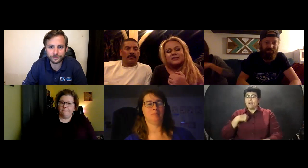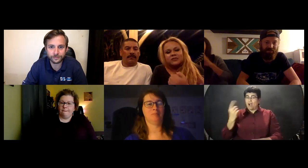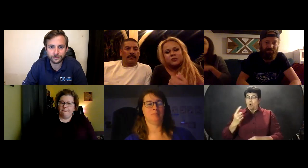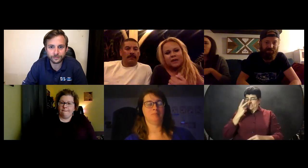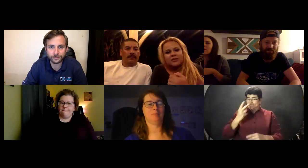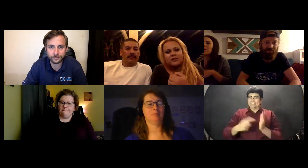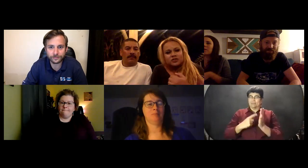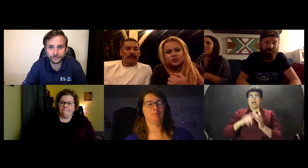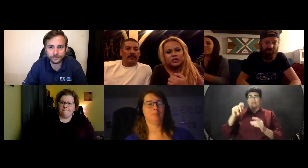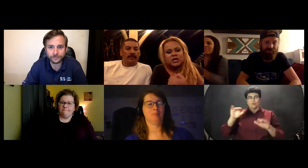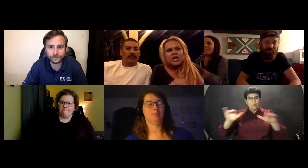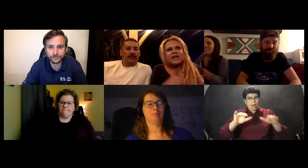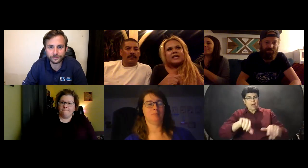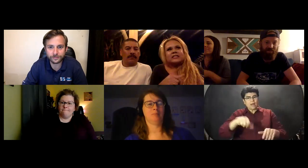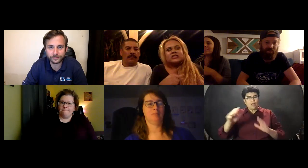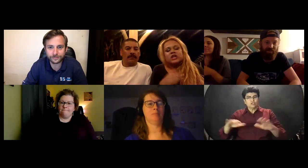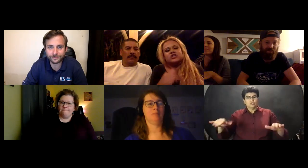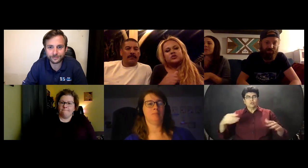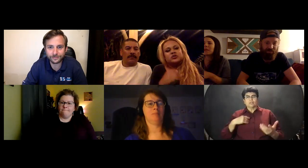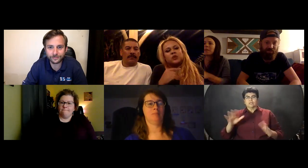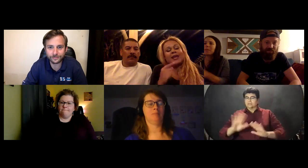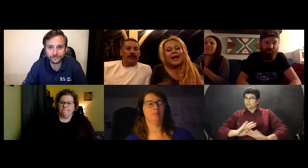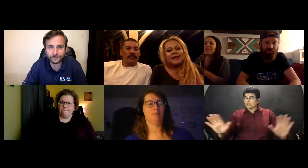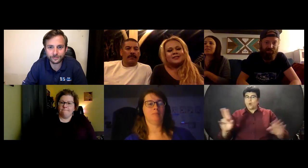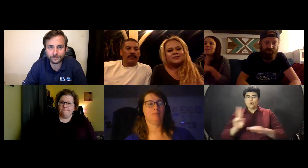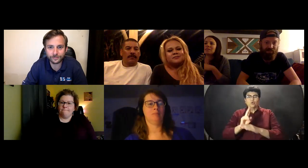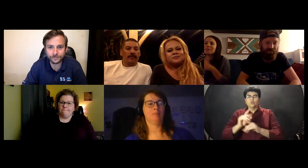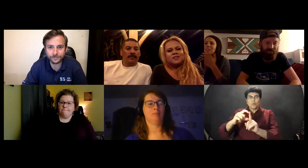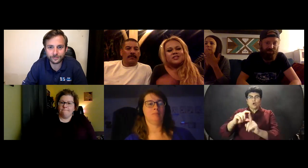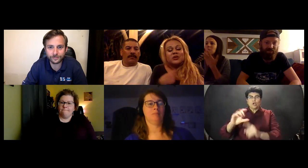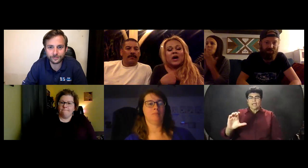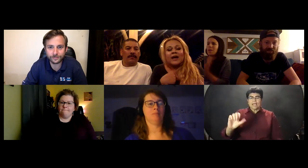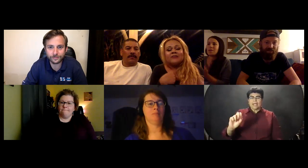remind the other children